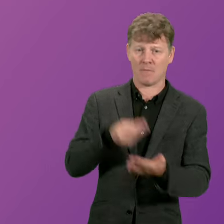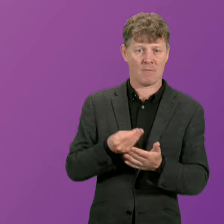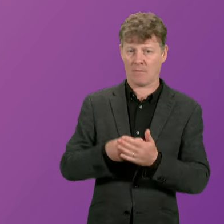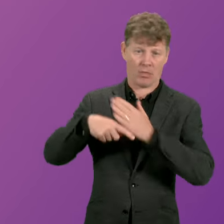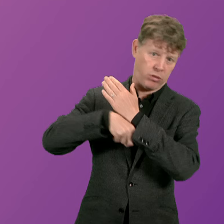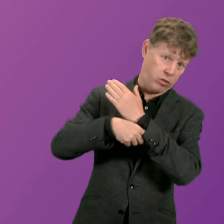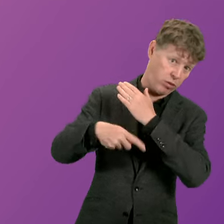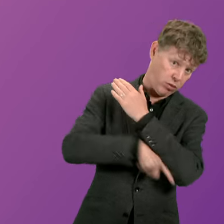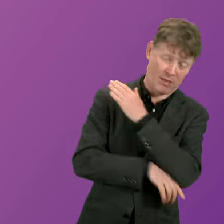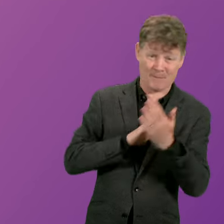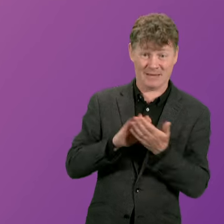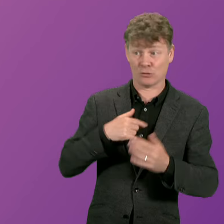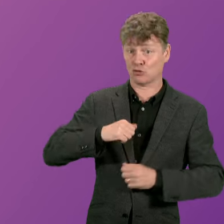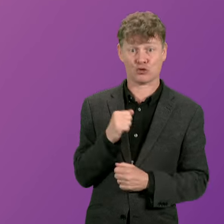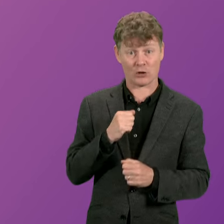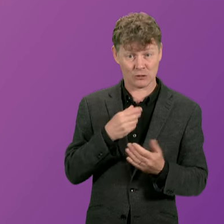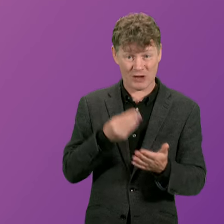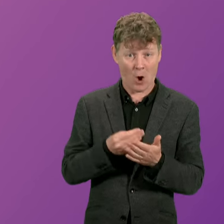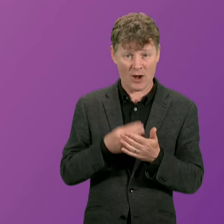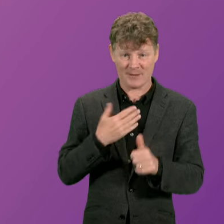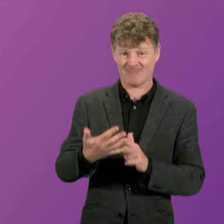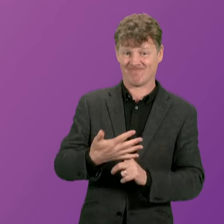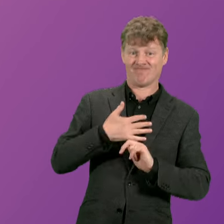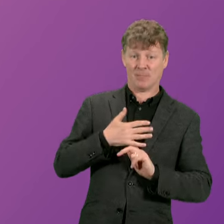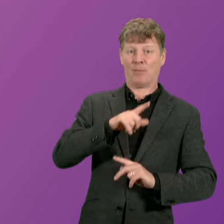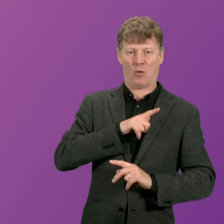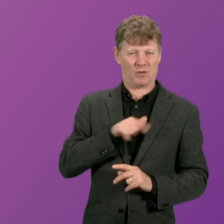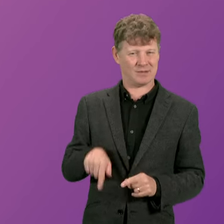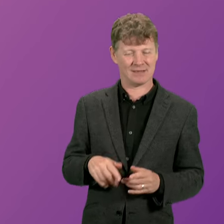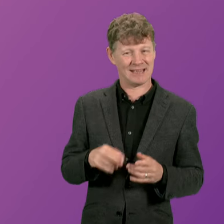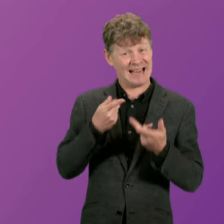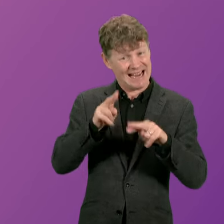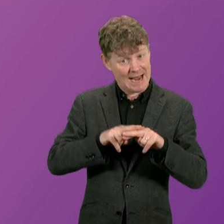and does he share my view that, with a strong Scottish National Party voice at Westminster,